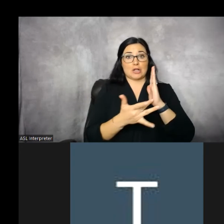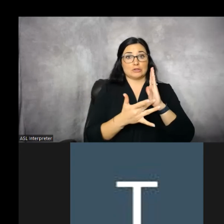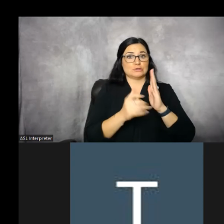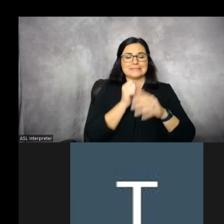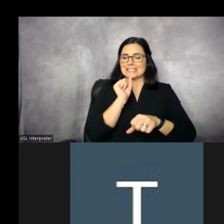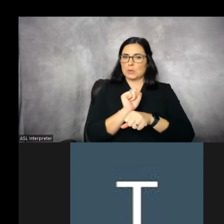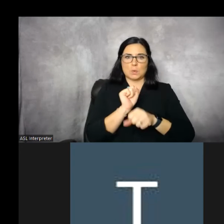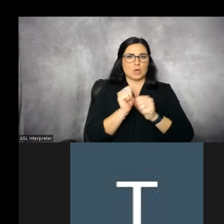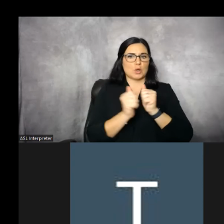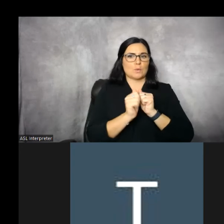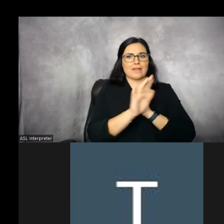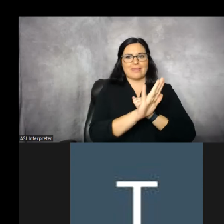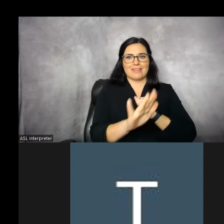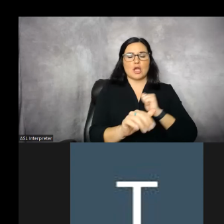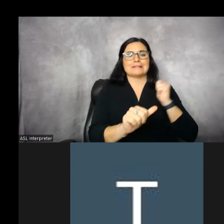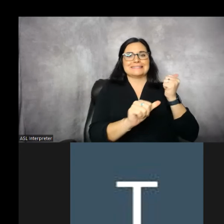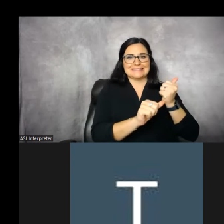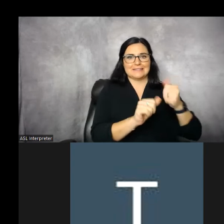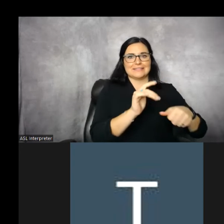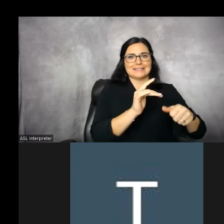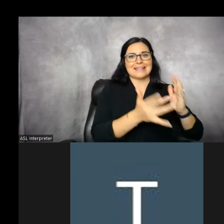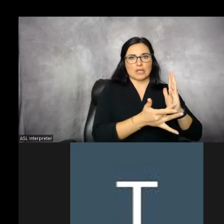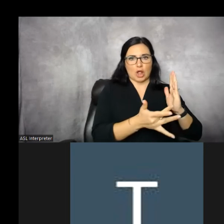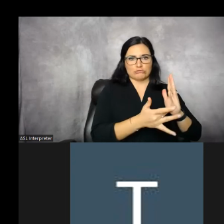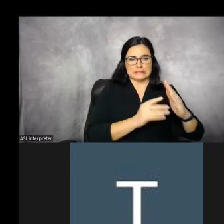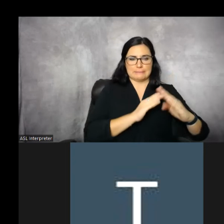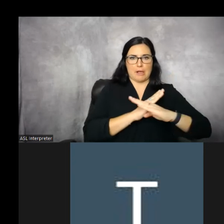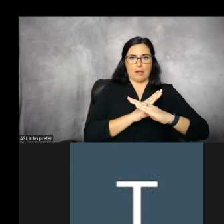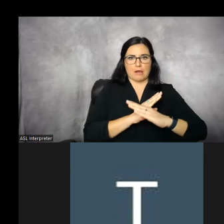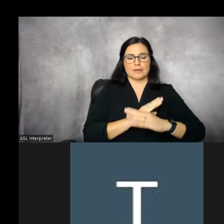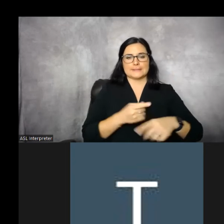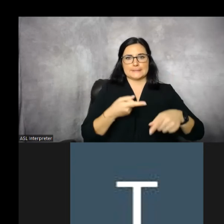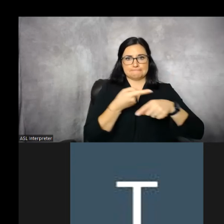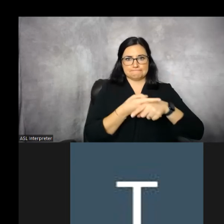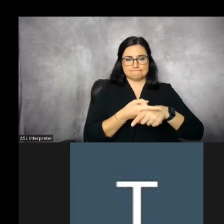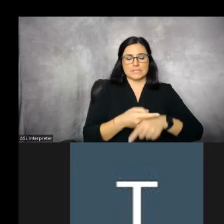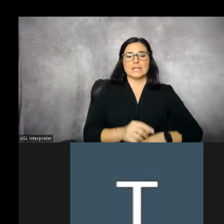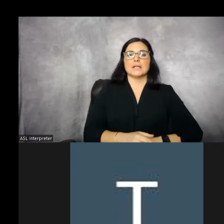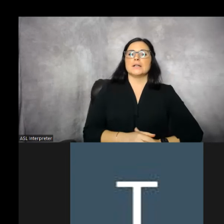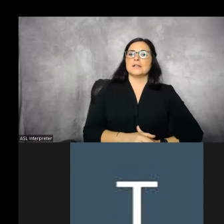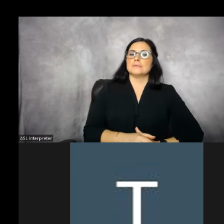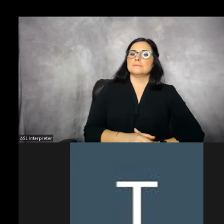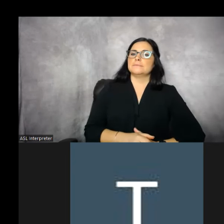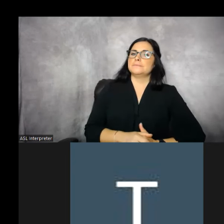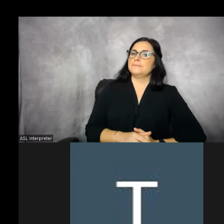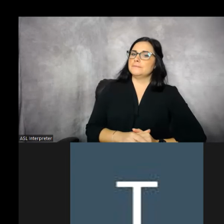with their assistive technology, if that makes sense. Mm-hmm. So, the panel is there.